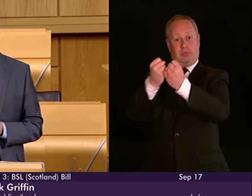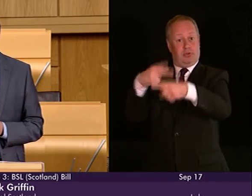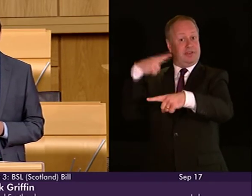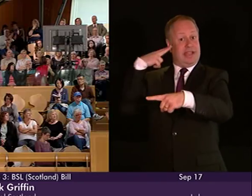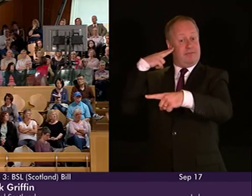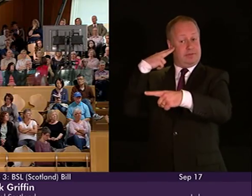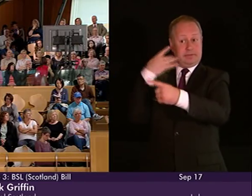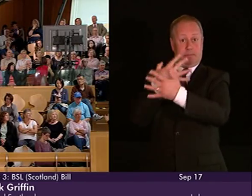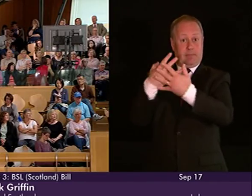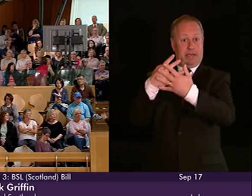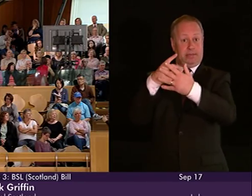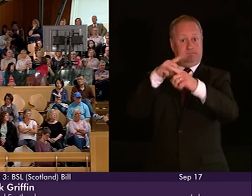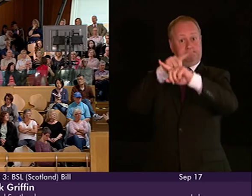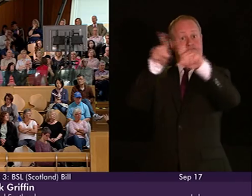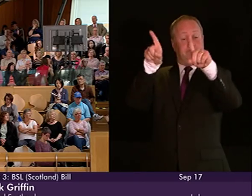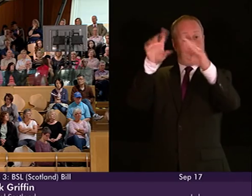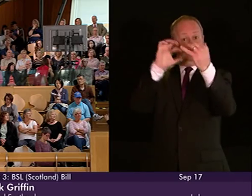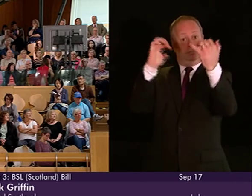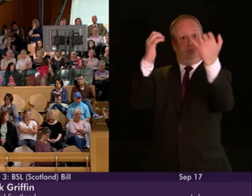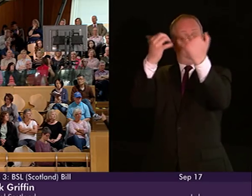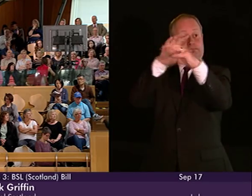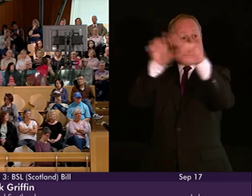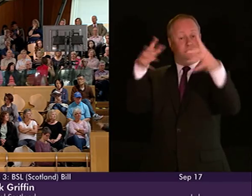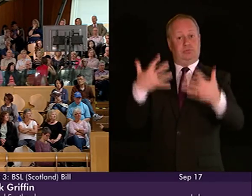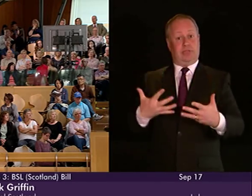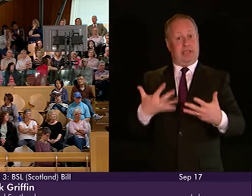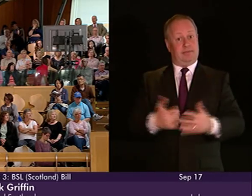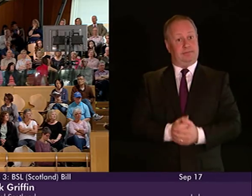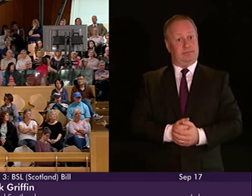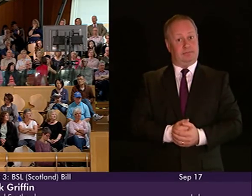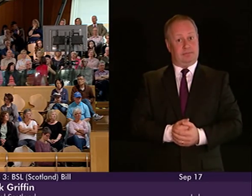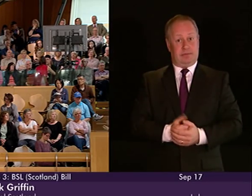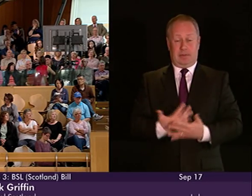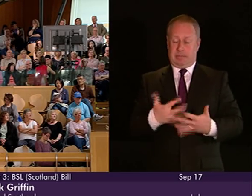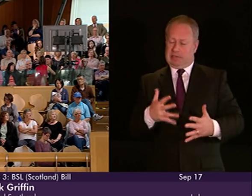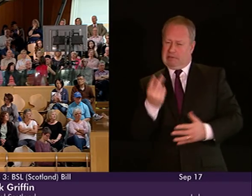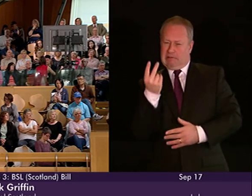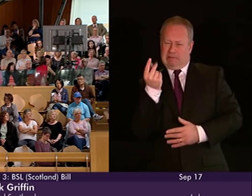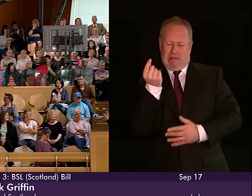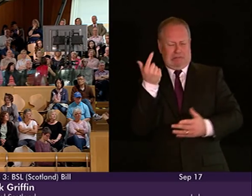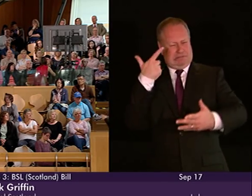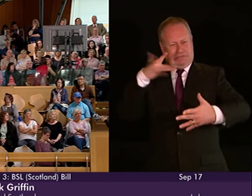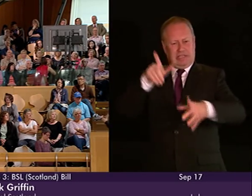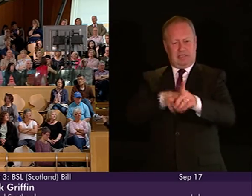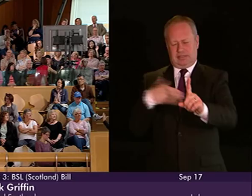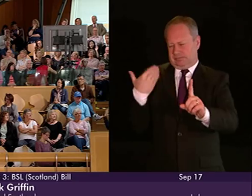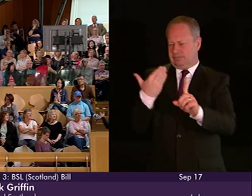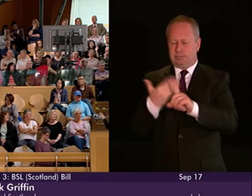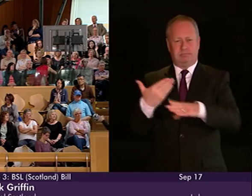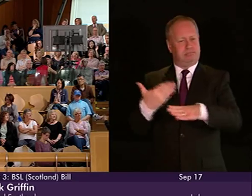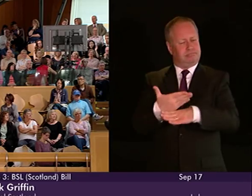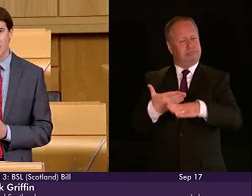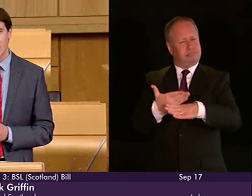chamber today. The bill marks almost a decade of their hard work. The process is a fantastic